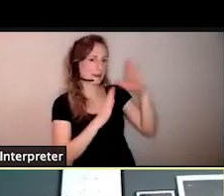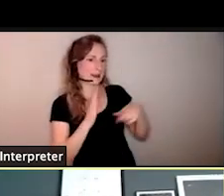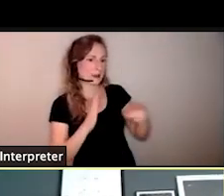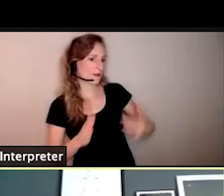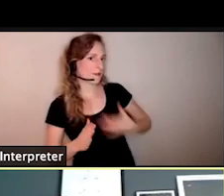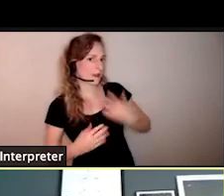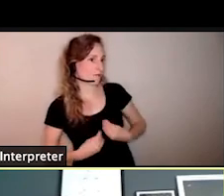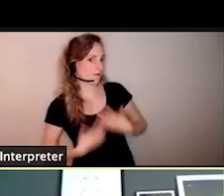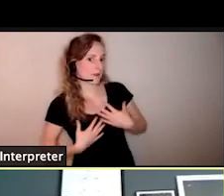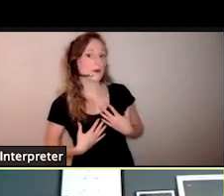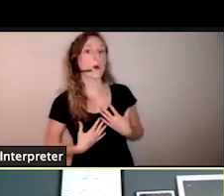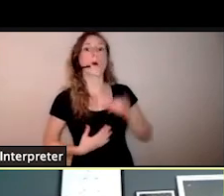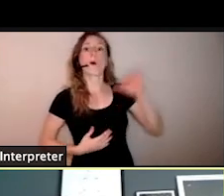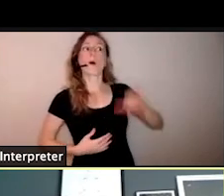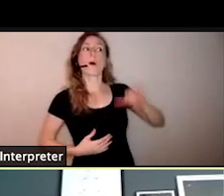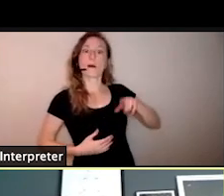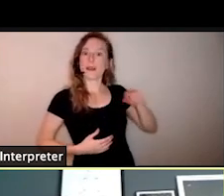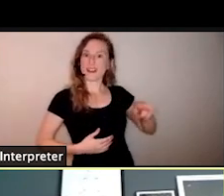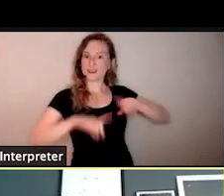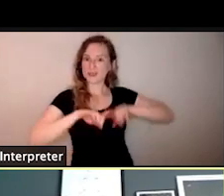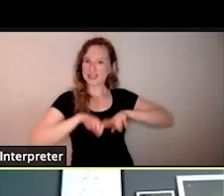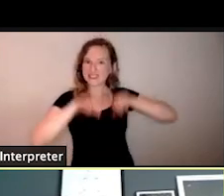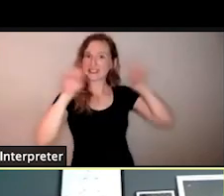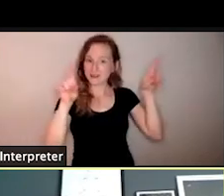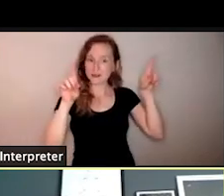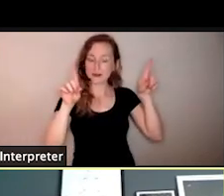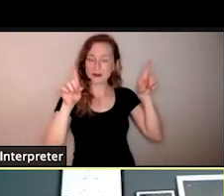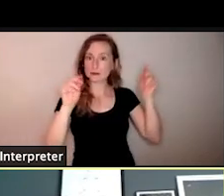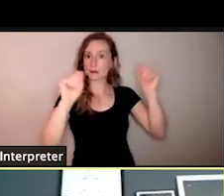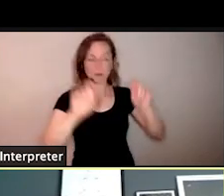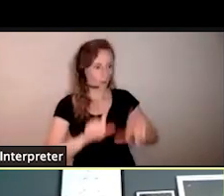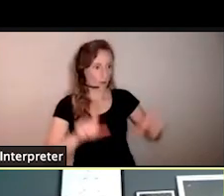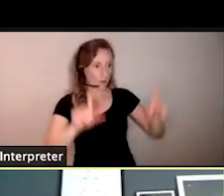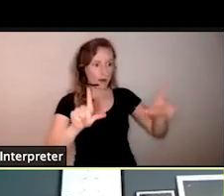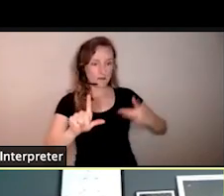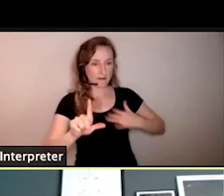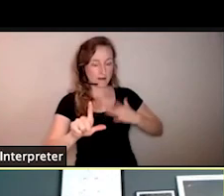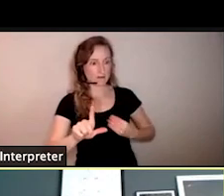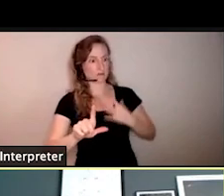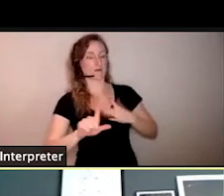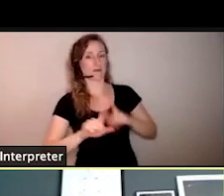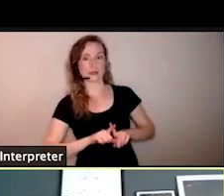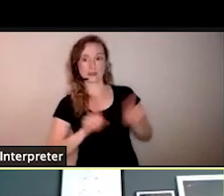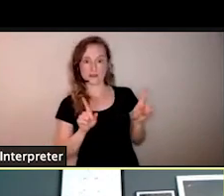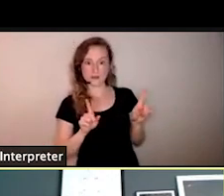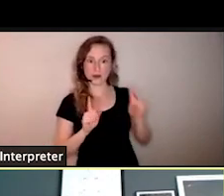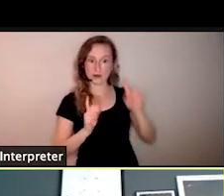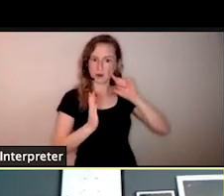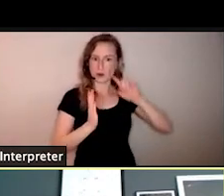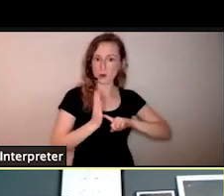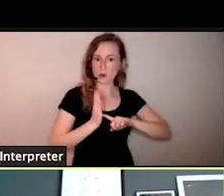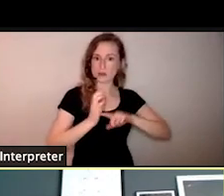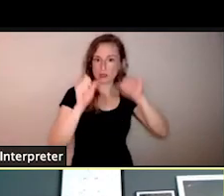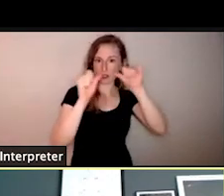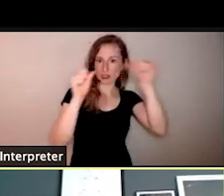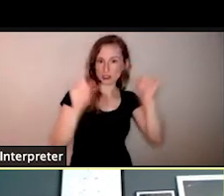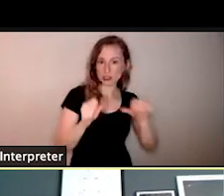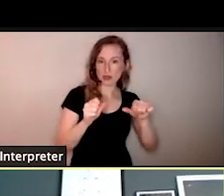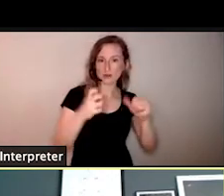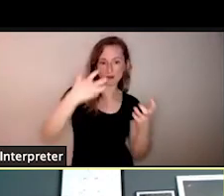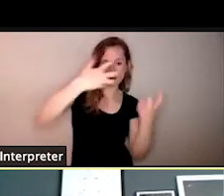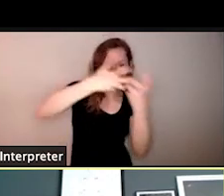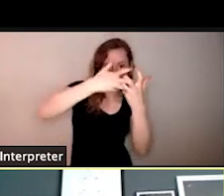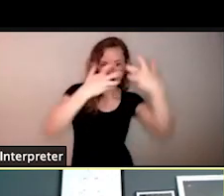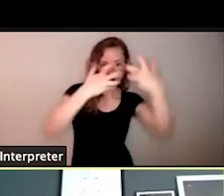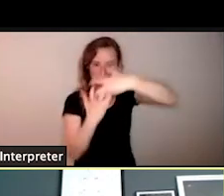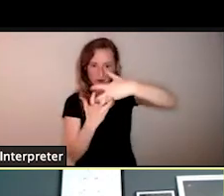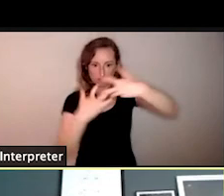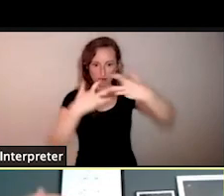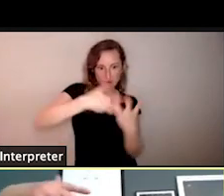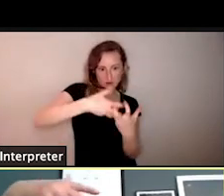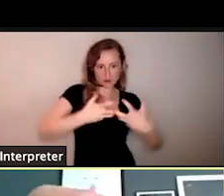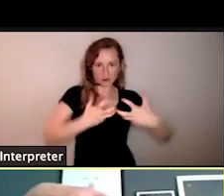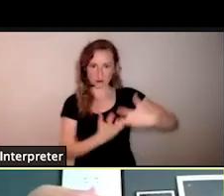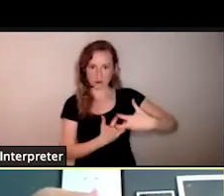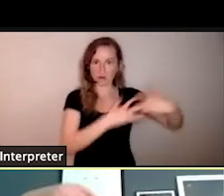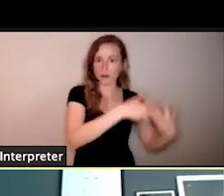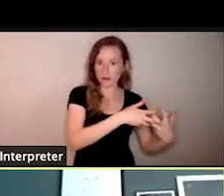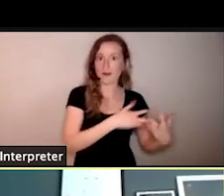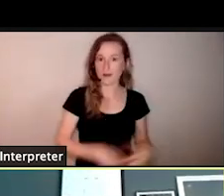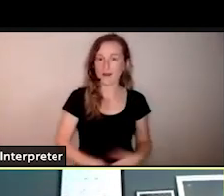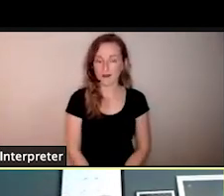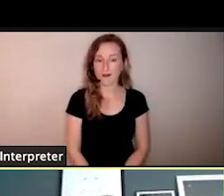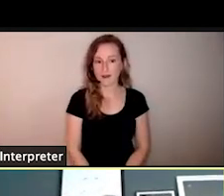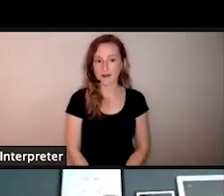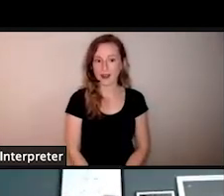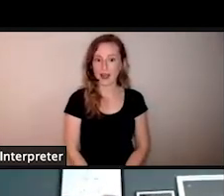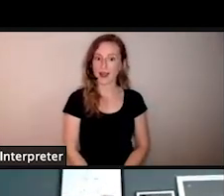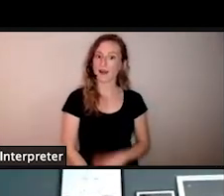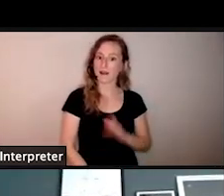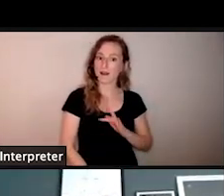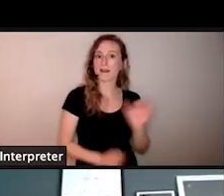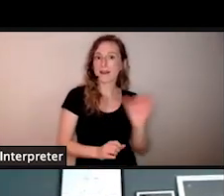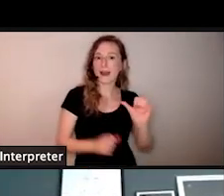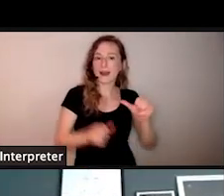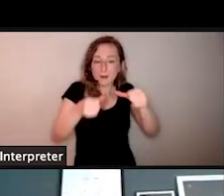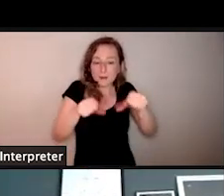This one reminds me of a puzzle, the shapes fit together like puzzle pieces.